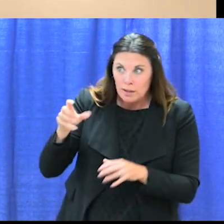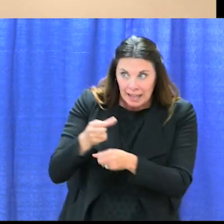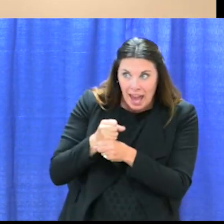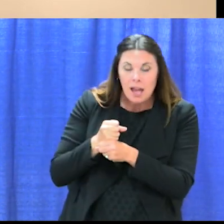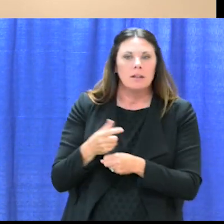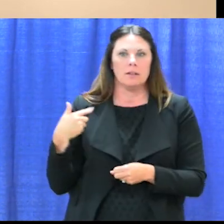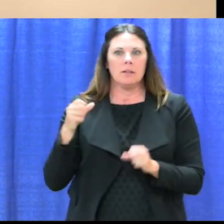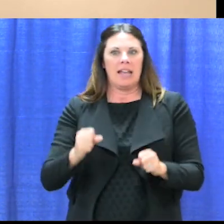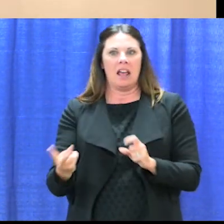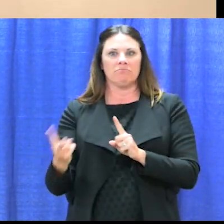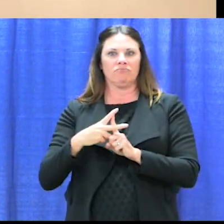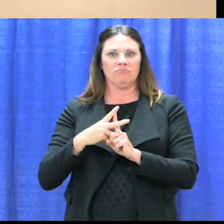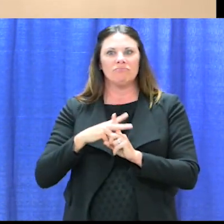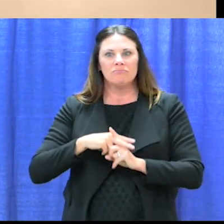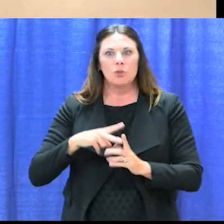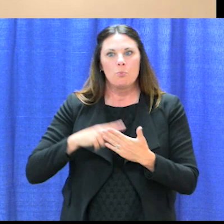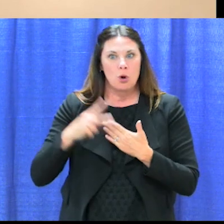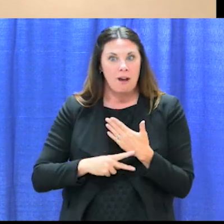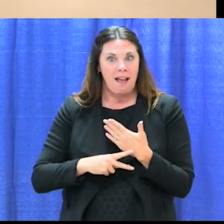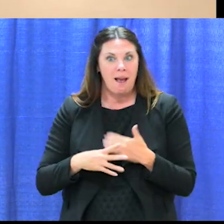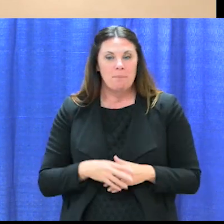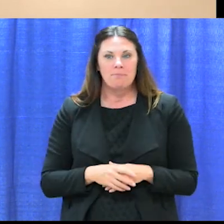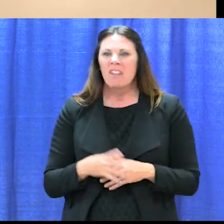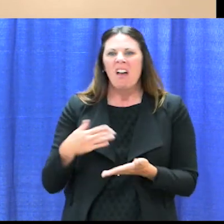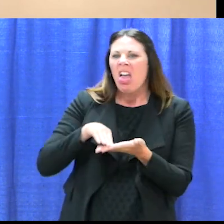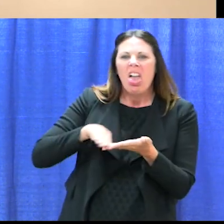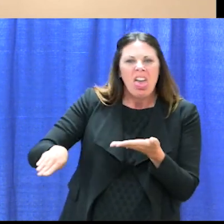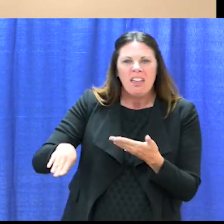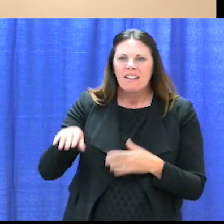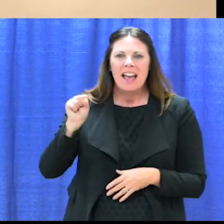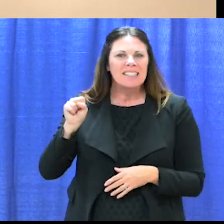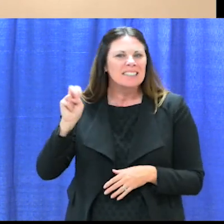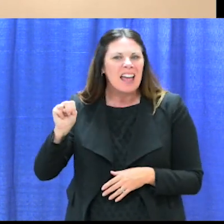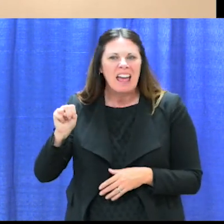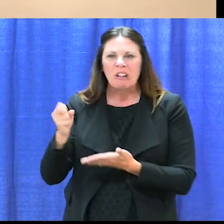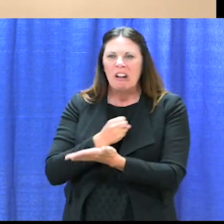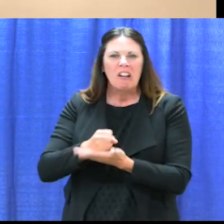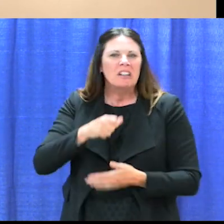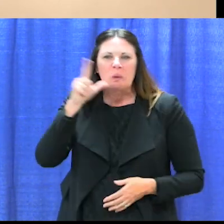all the requirements needing credit cards or social securities as was mentioned earlier.